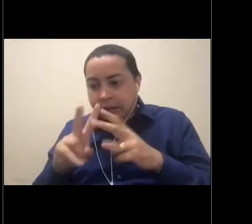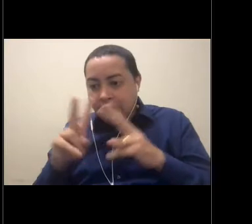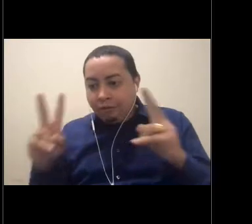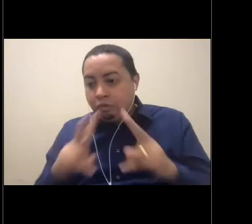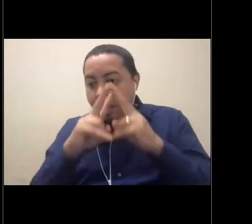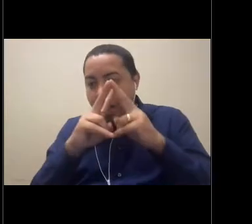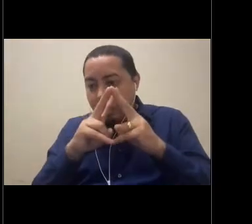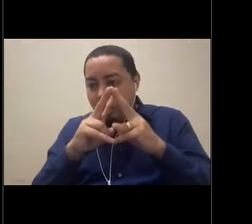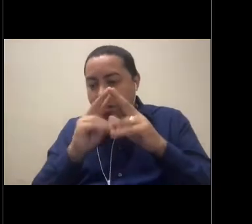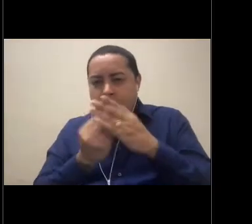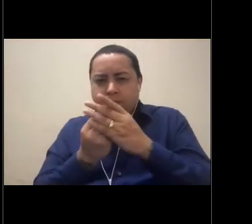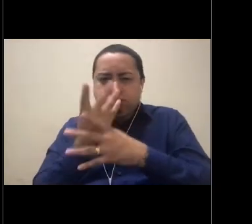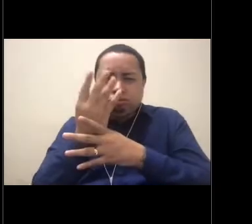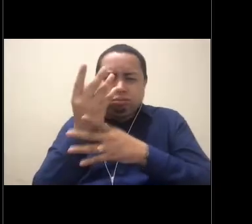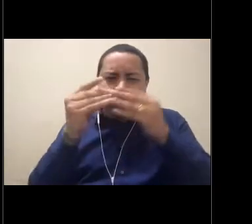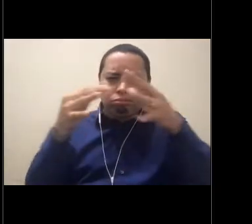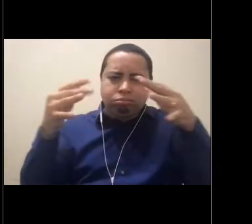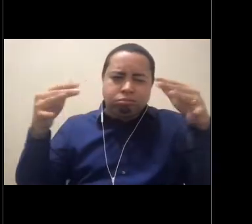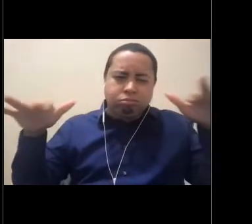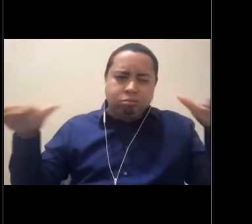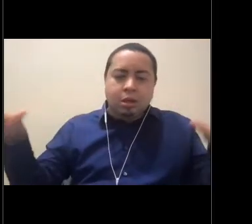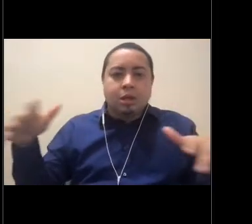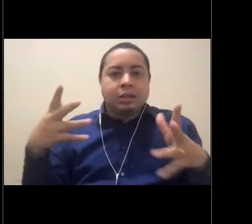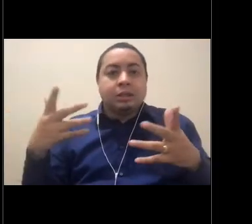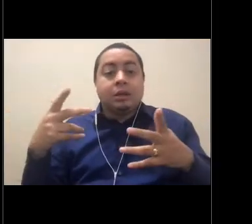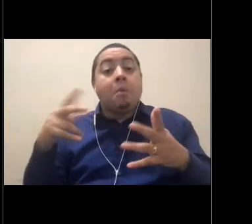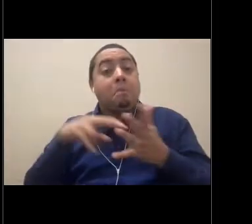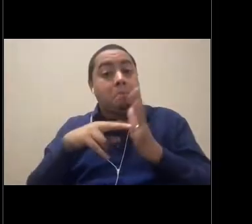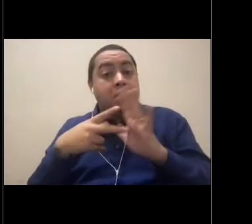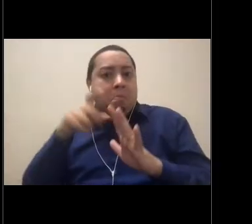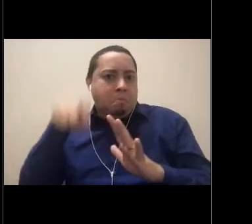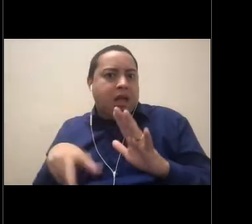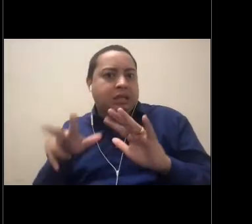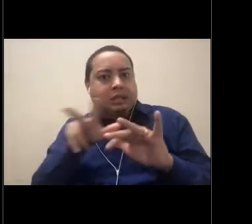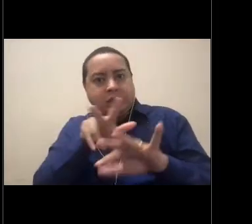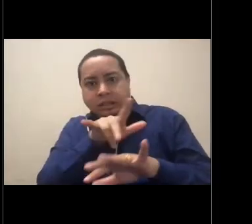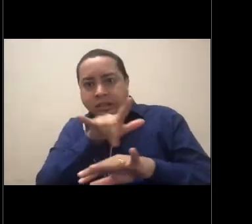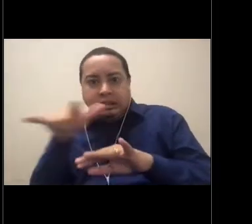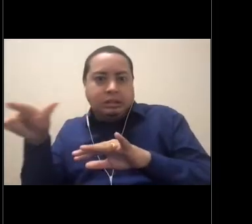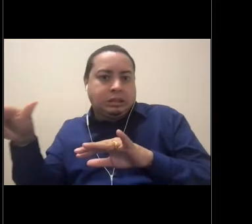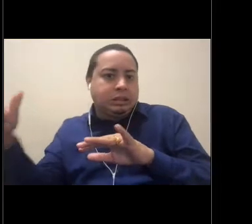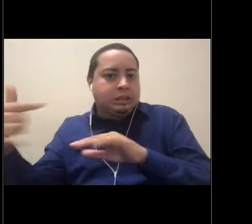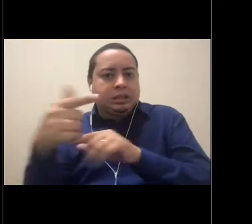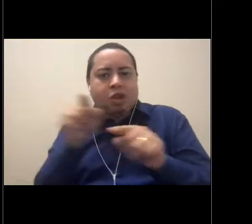to route your plane around that ash clouds. So you would avoid it an encounter with it. And everyone stays safe.